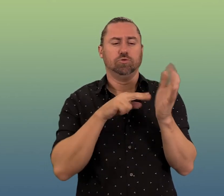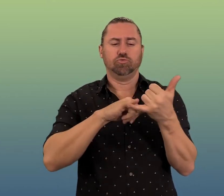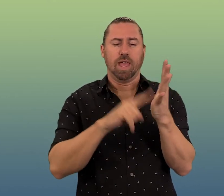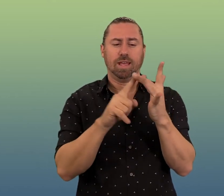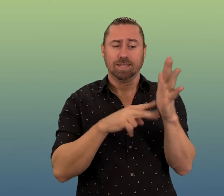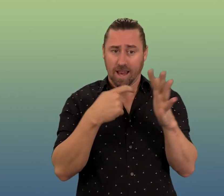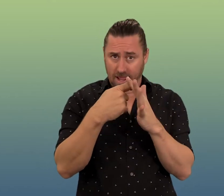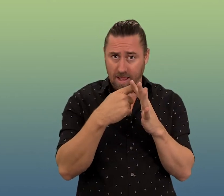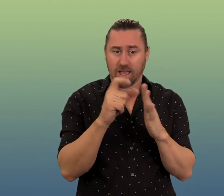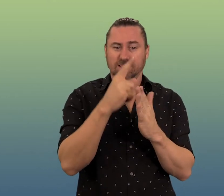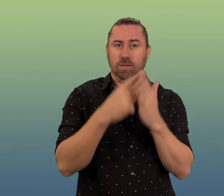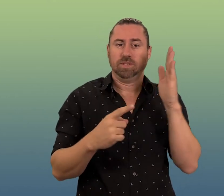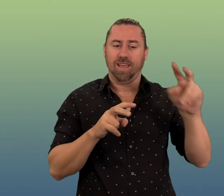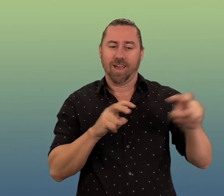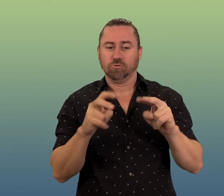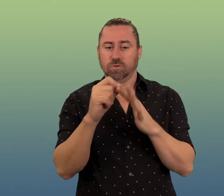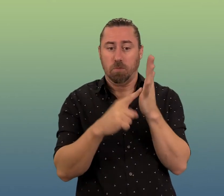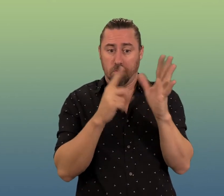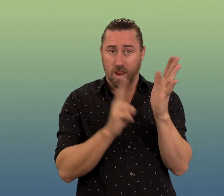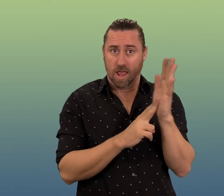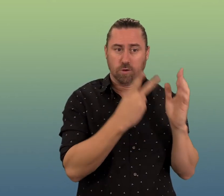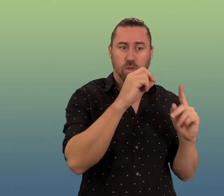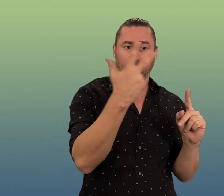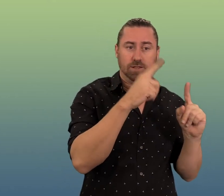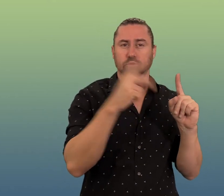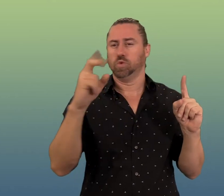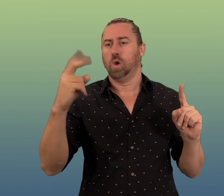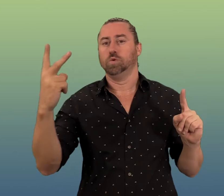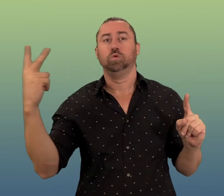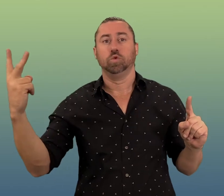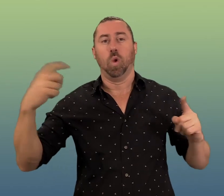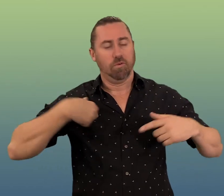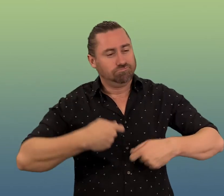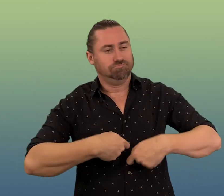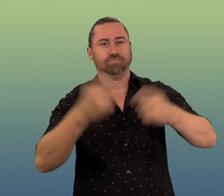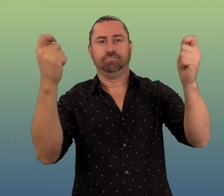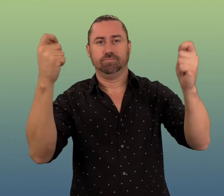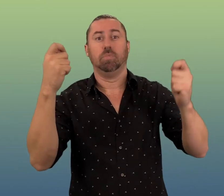TransLink Disability Action Plan, 2018 to 2022 released